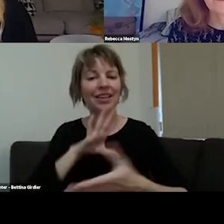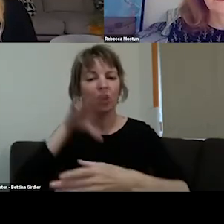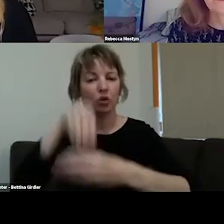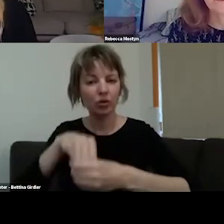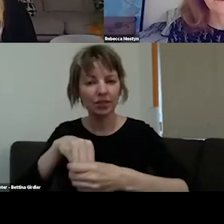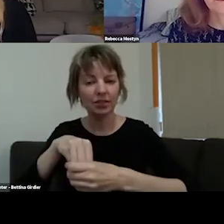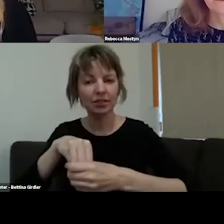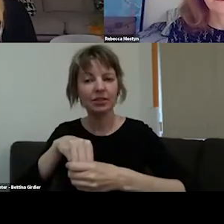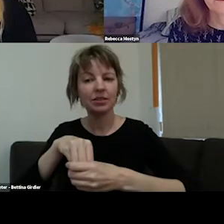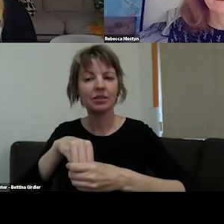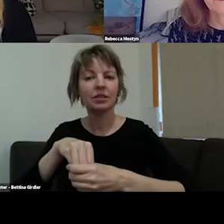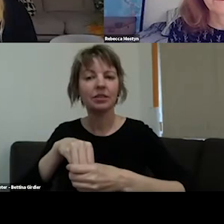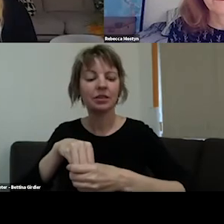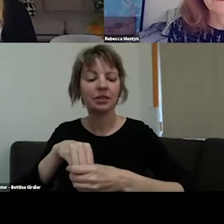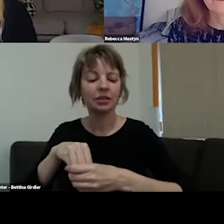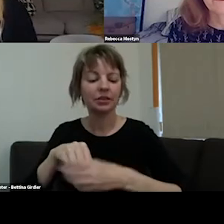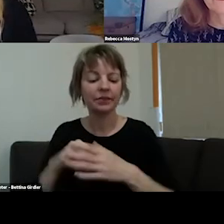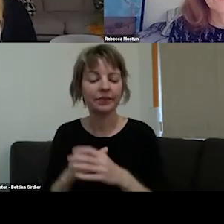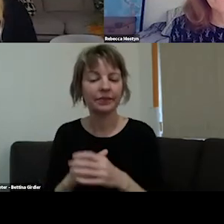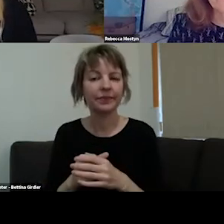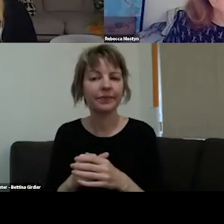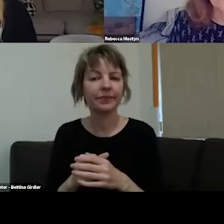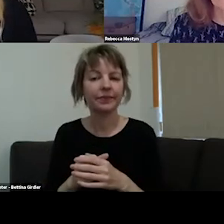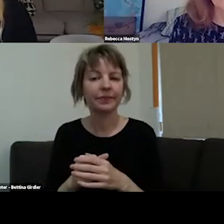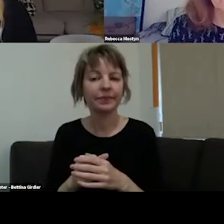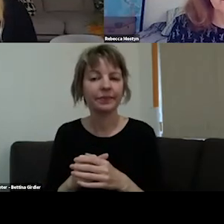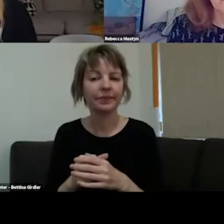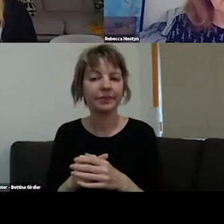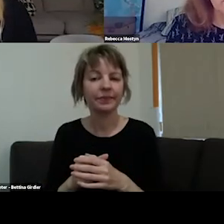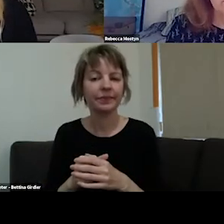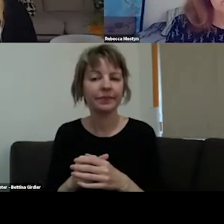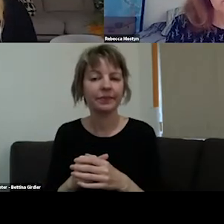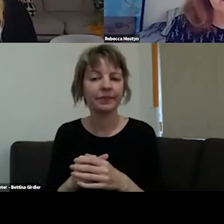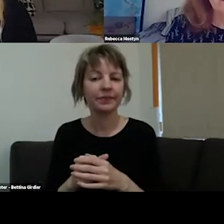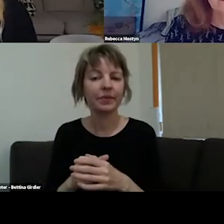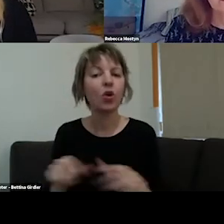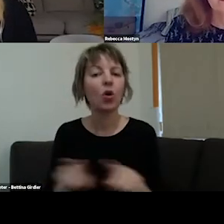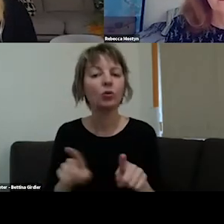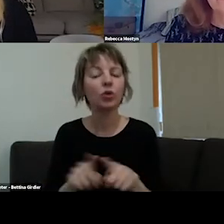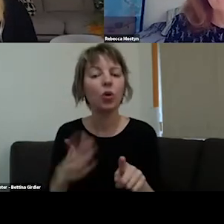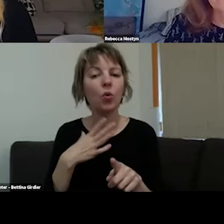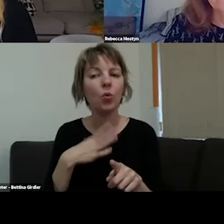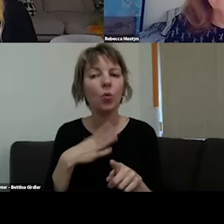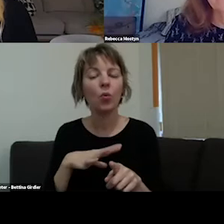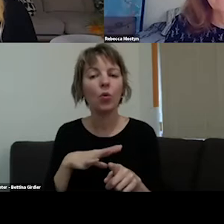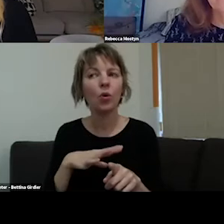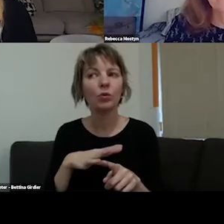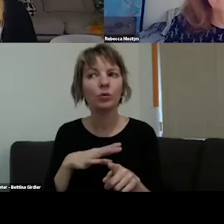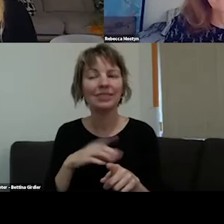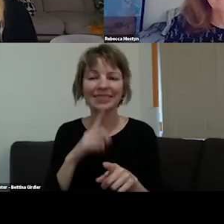of participants and the second part of that question, also keen to address that groups often form family-like connections.